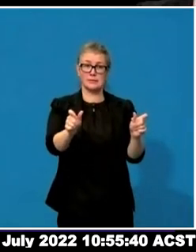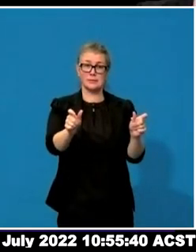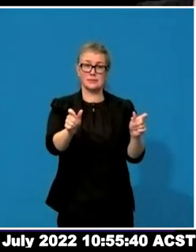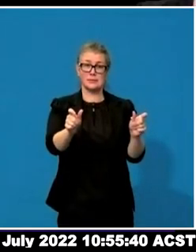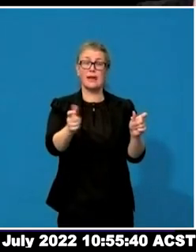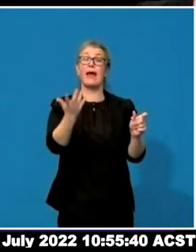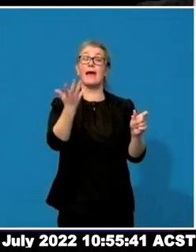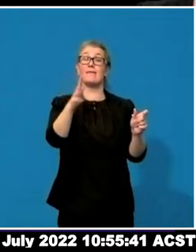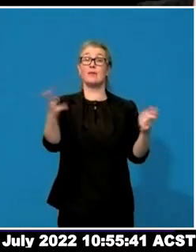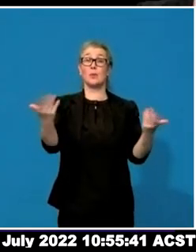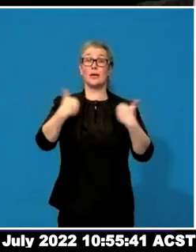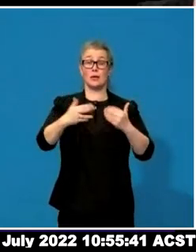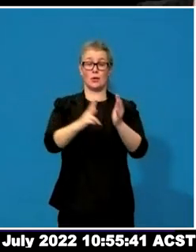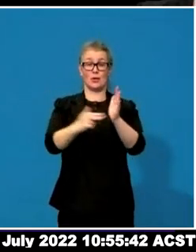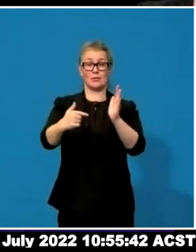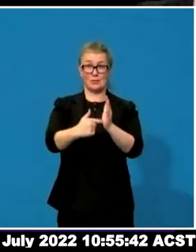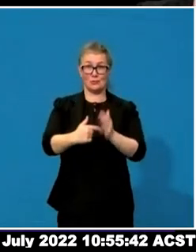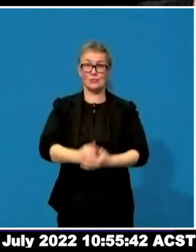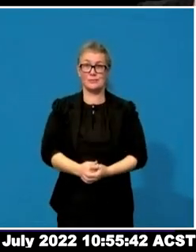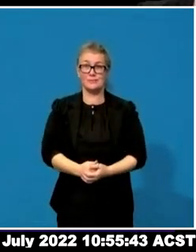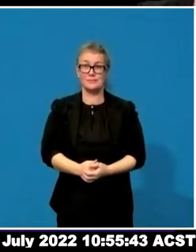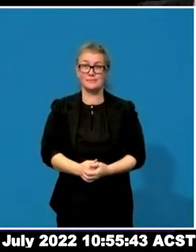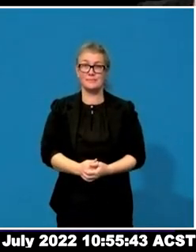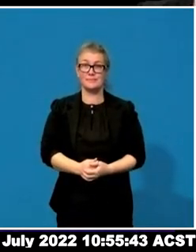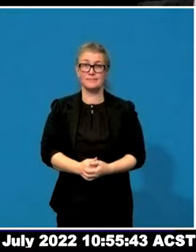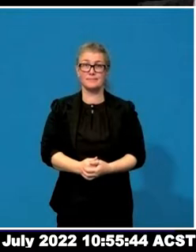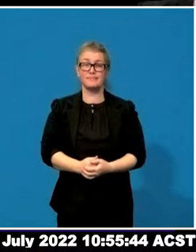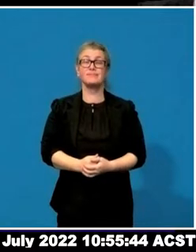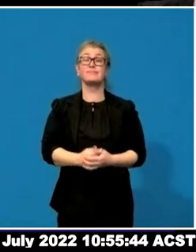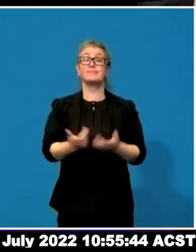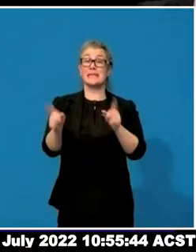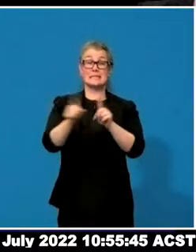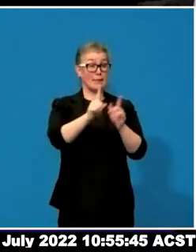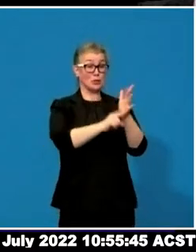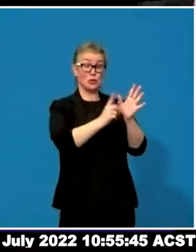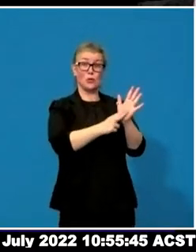As with Joan, she's elected to remain an unregistered provider because it allows her